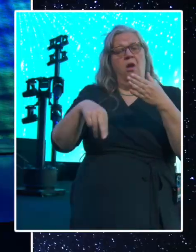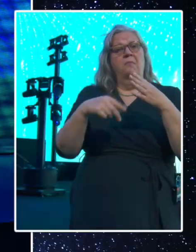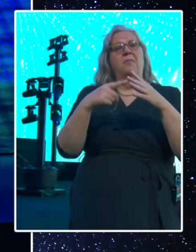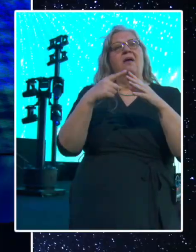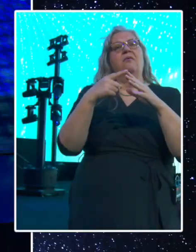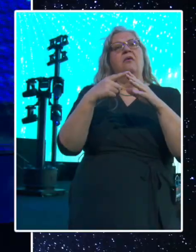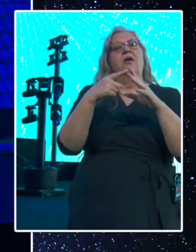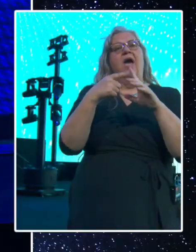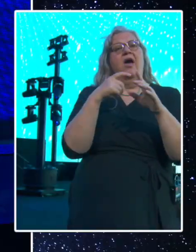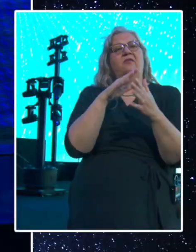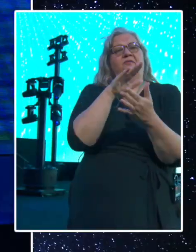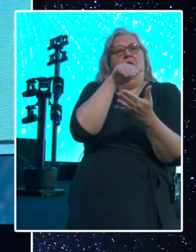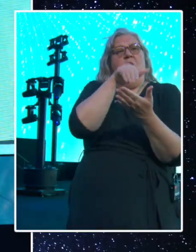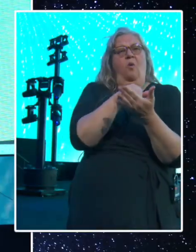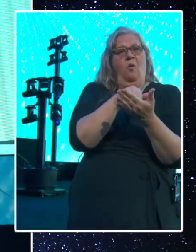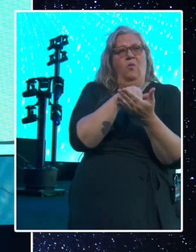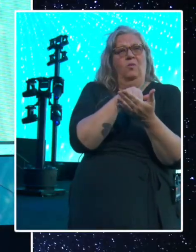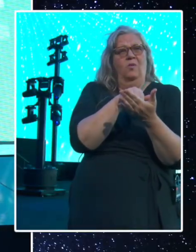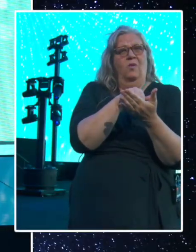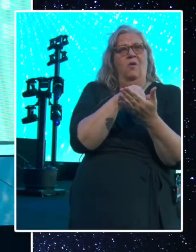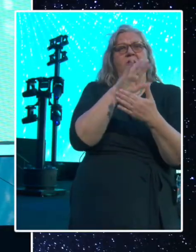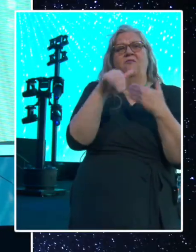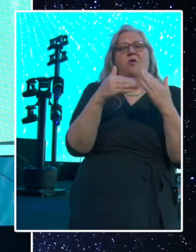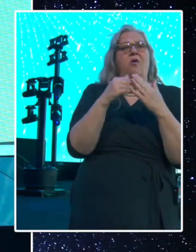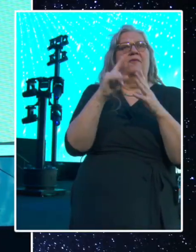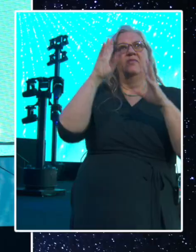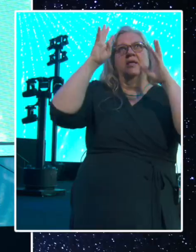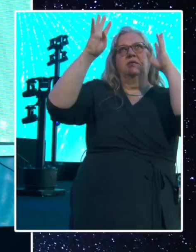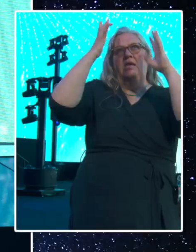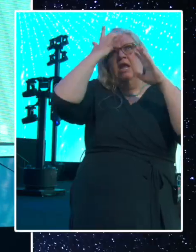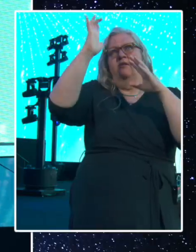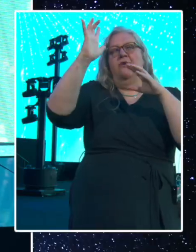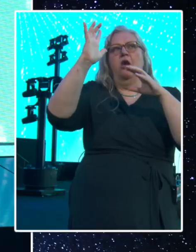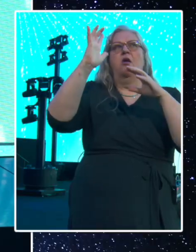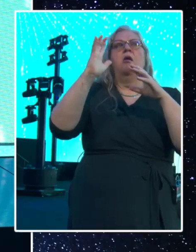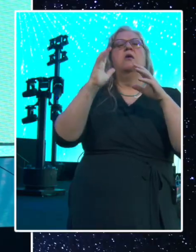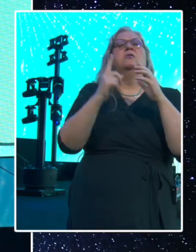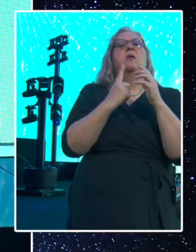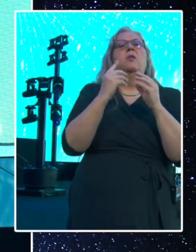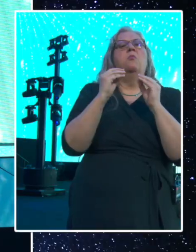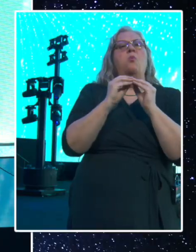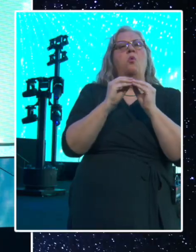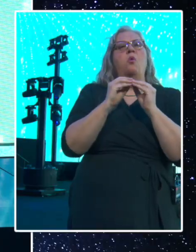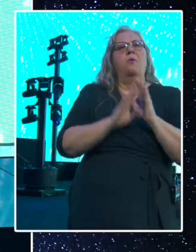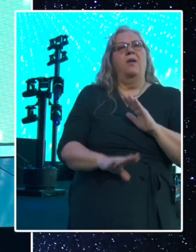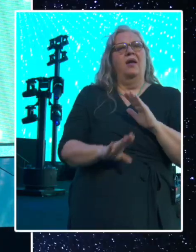In fact, out of the heart of all this innovation is something more fundamentally,